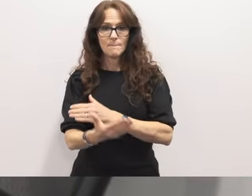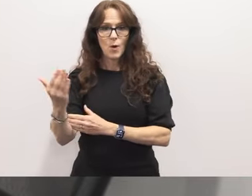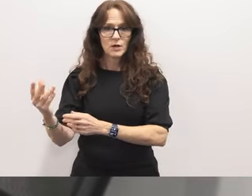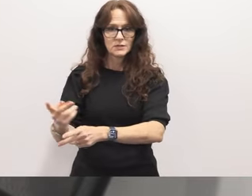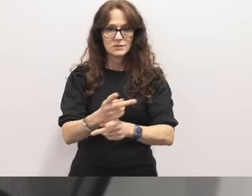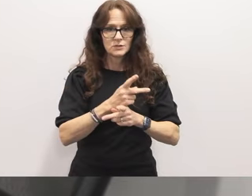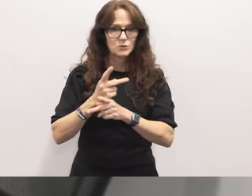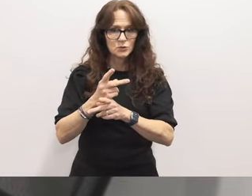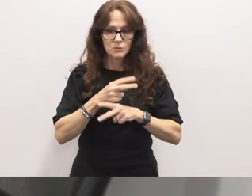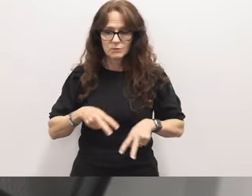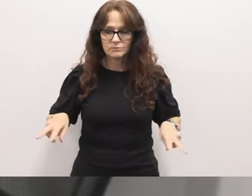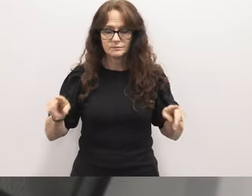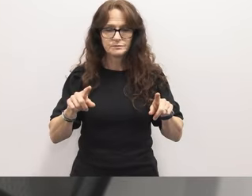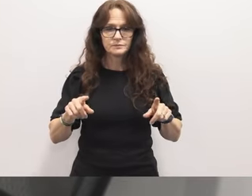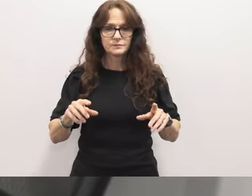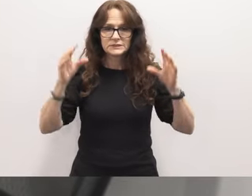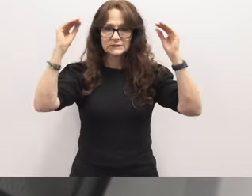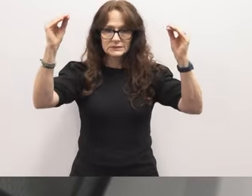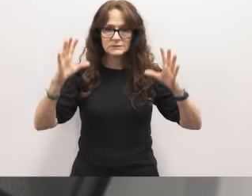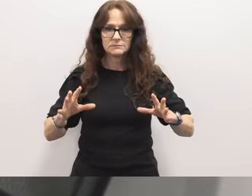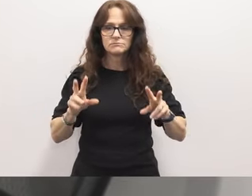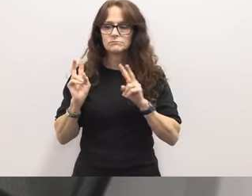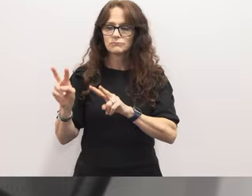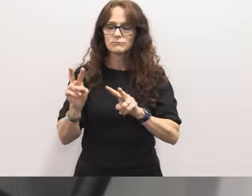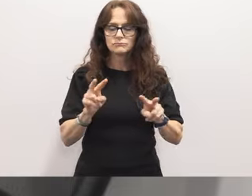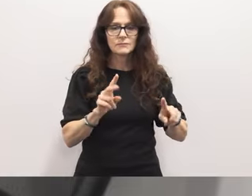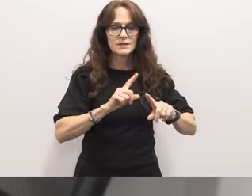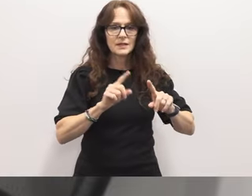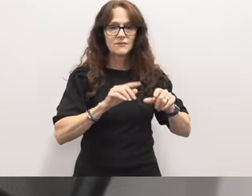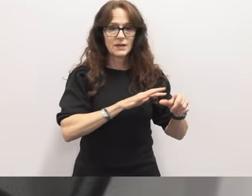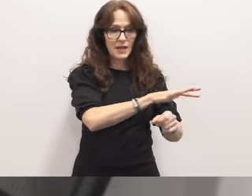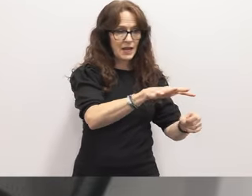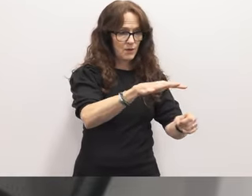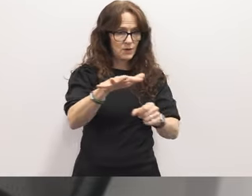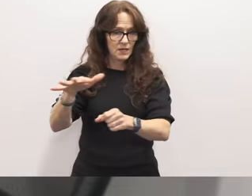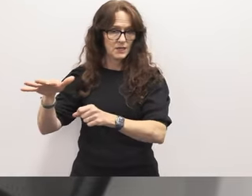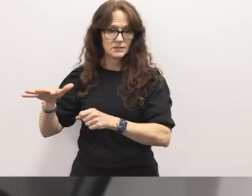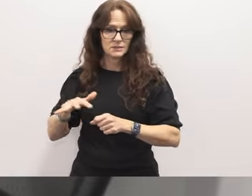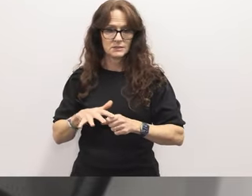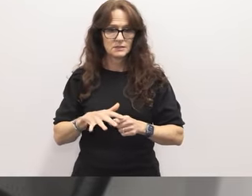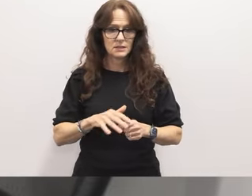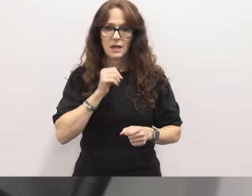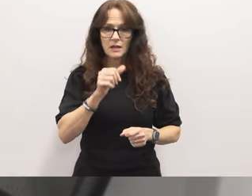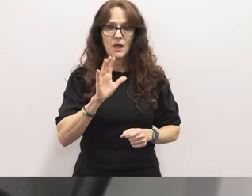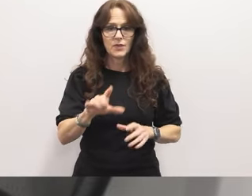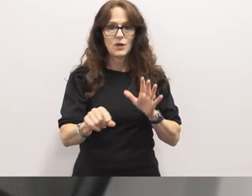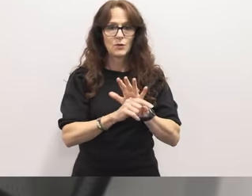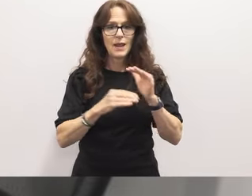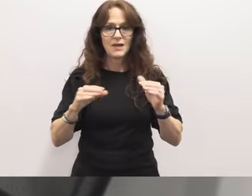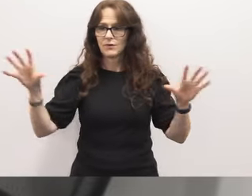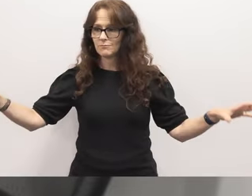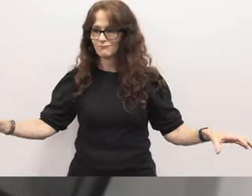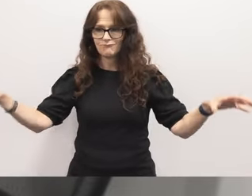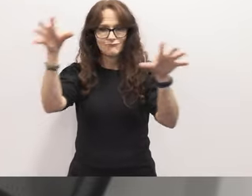we have teachers supervising different areas that it's not their grade level to meet and greet